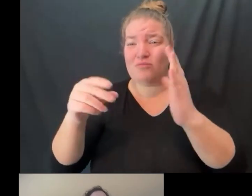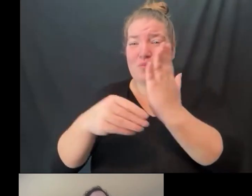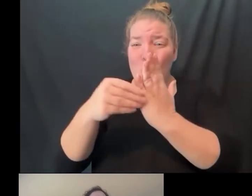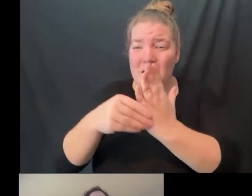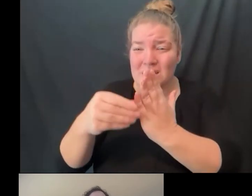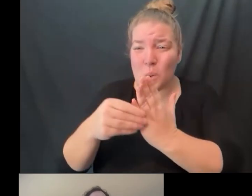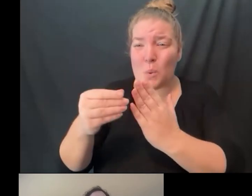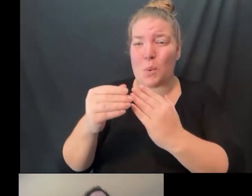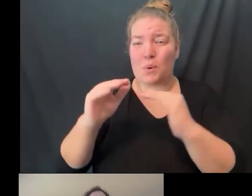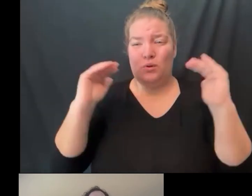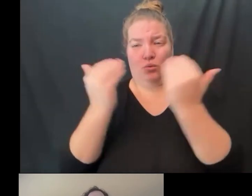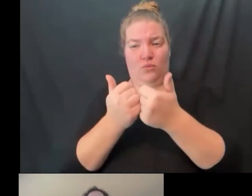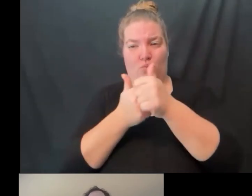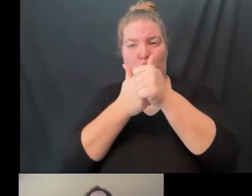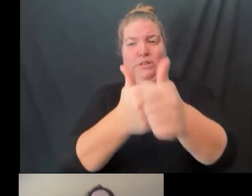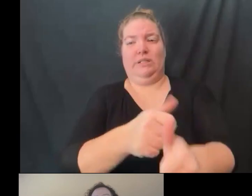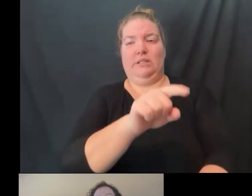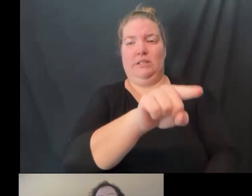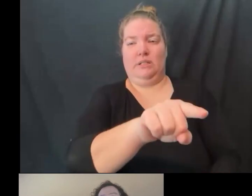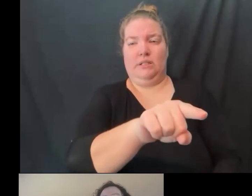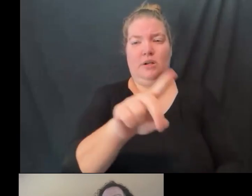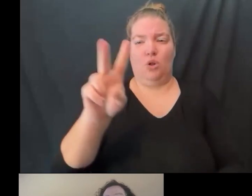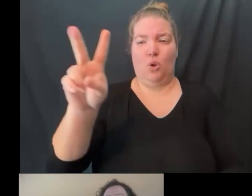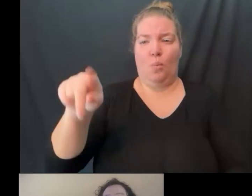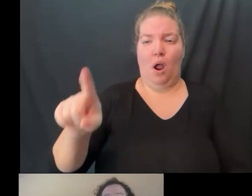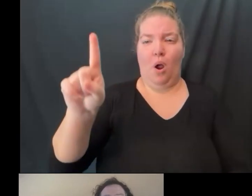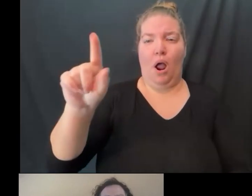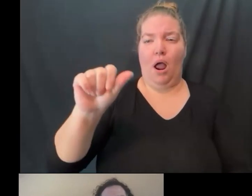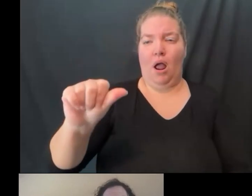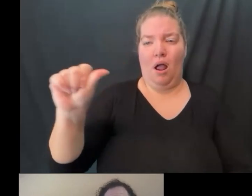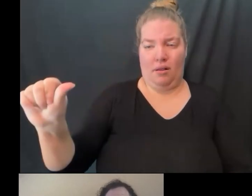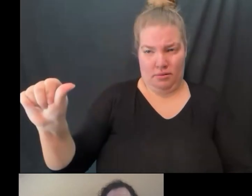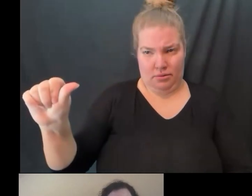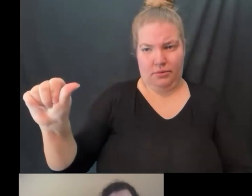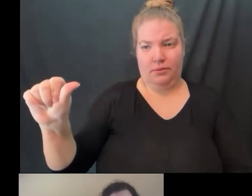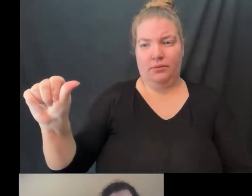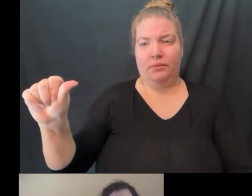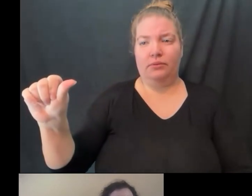And they all come back to saying you need to conform with WCAG 2.1 AA.